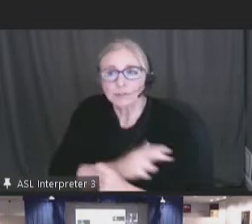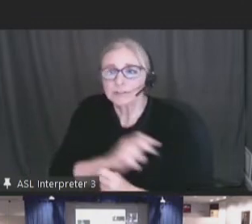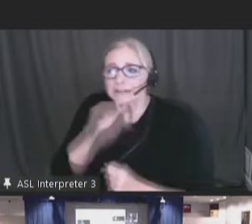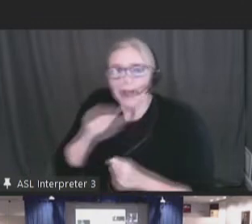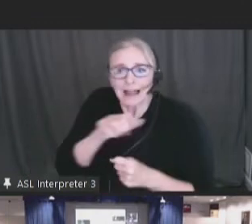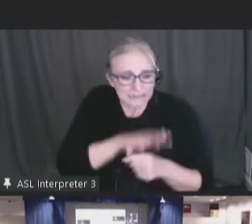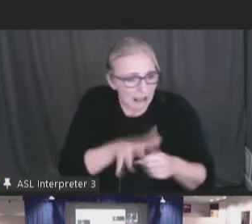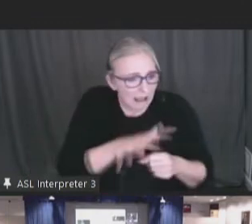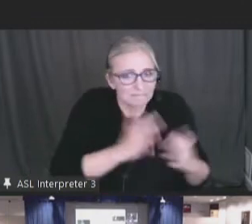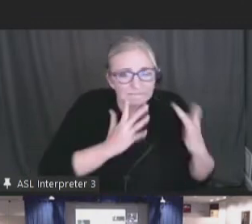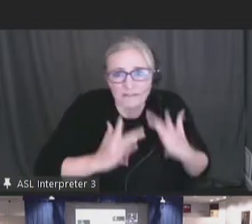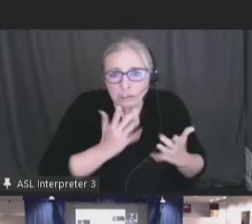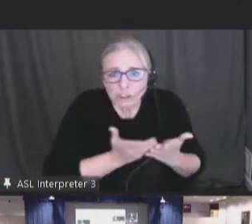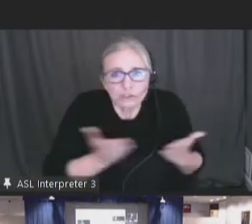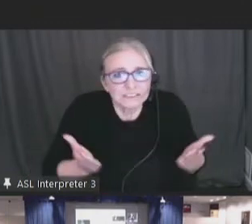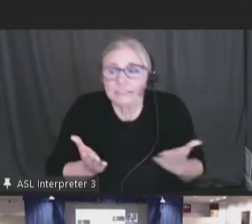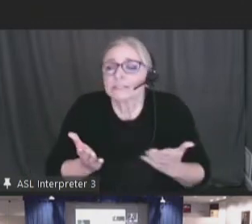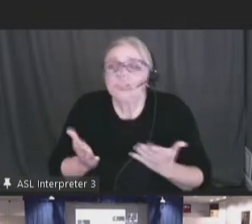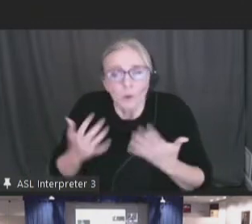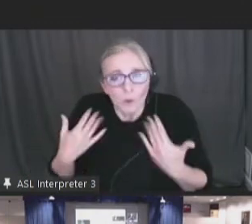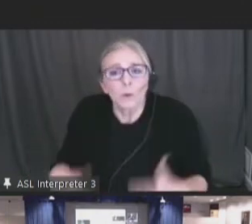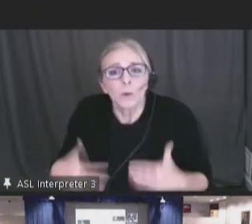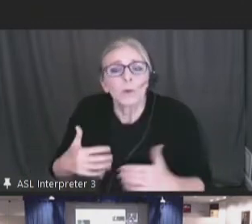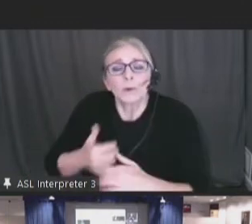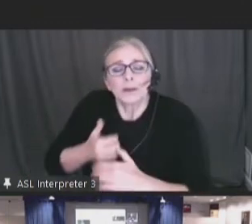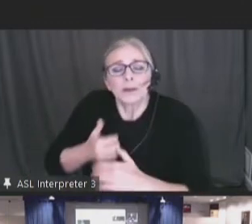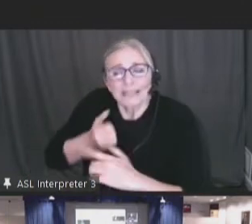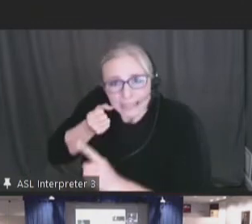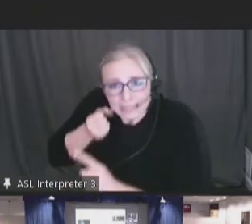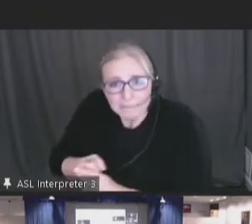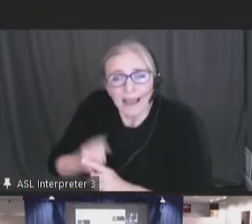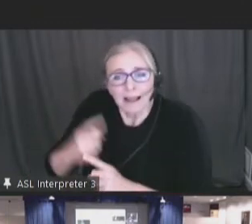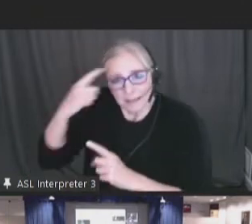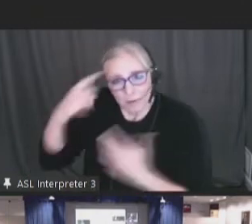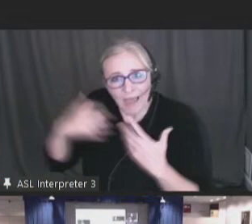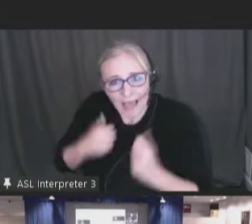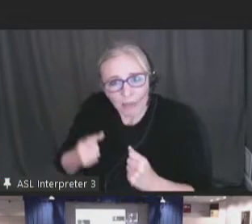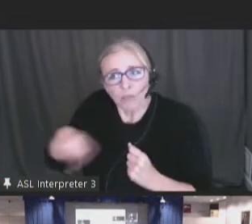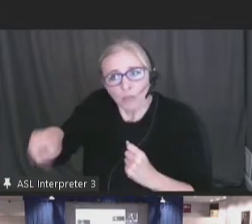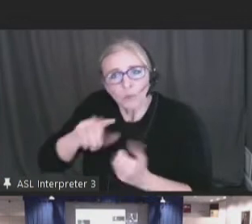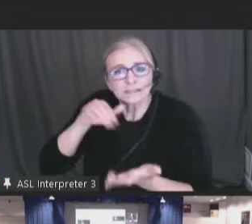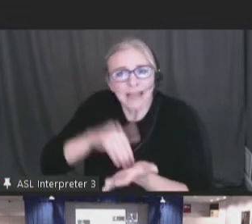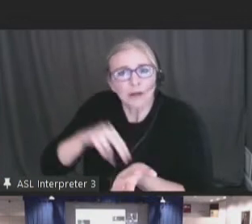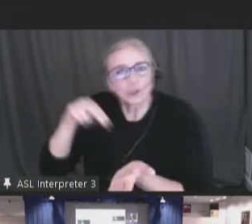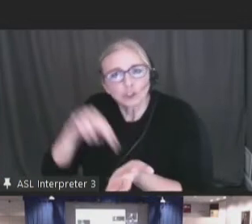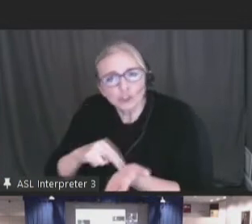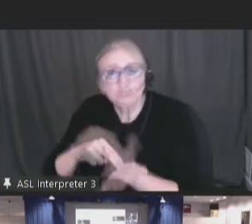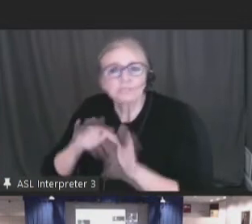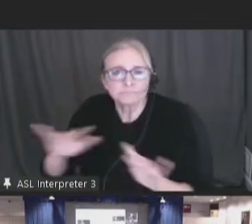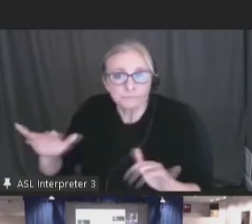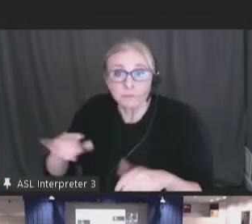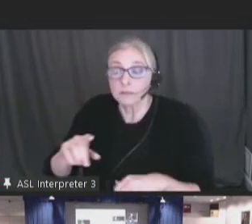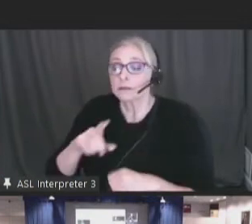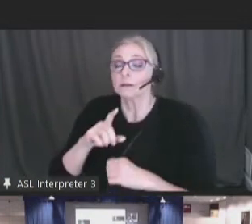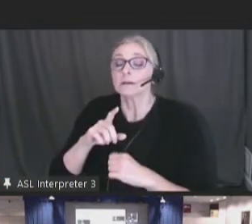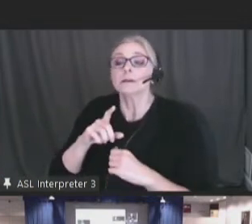causes a mental health impact on the front line. We also saw that there were some attempts to